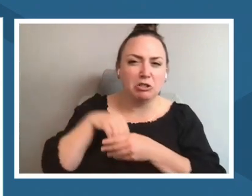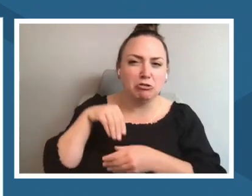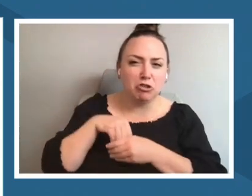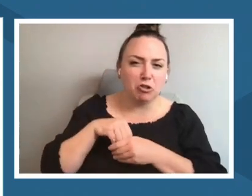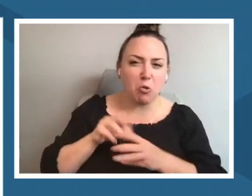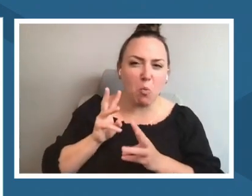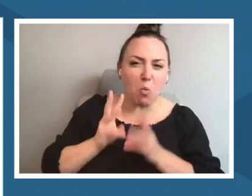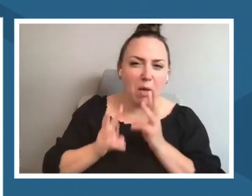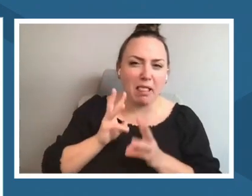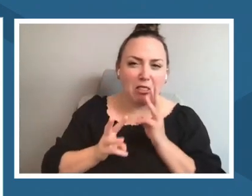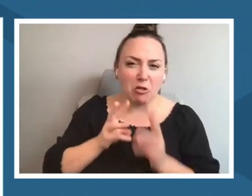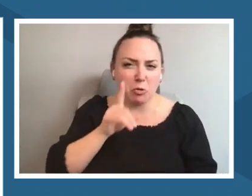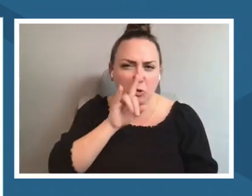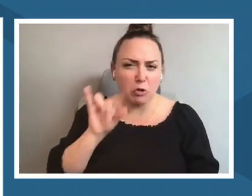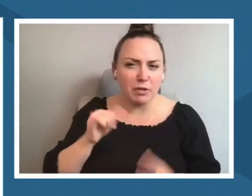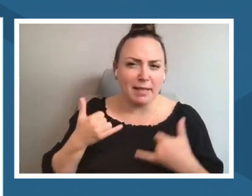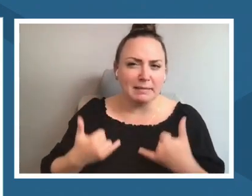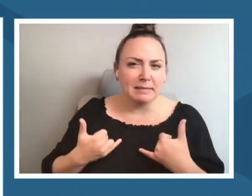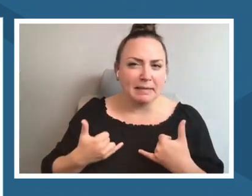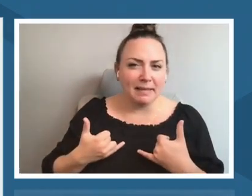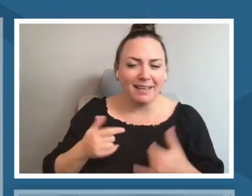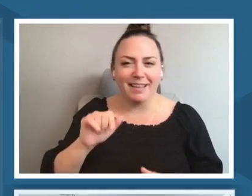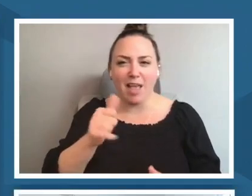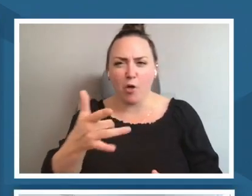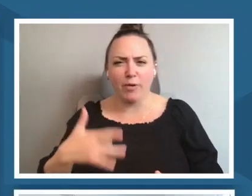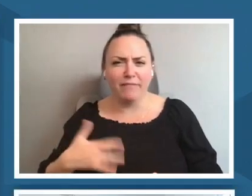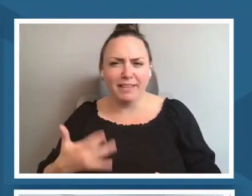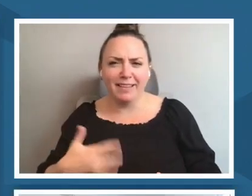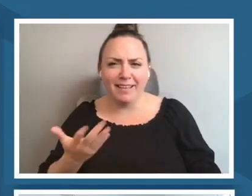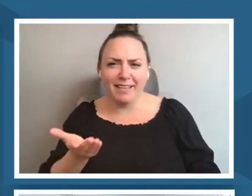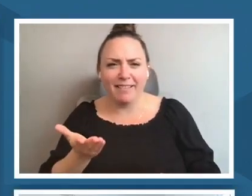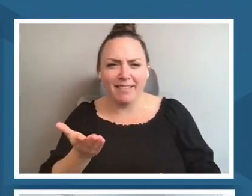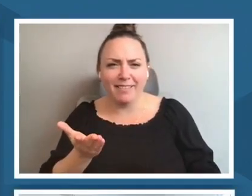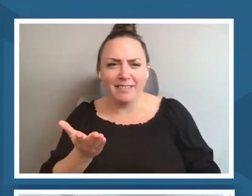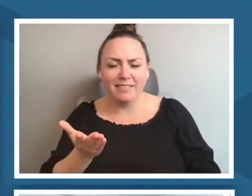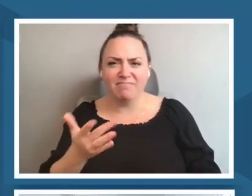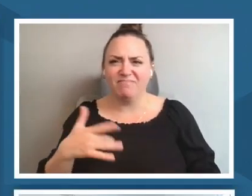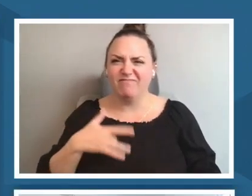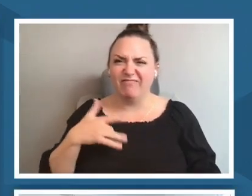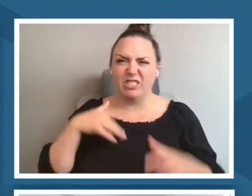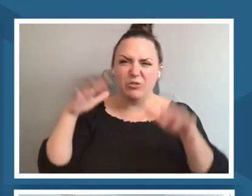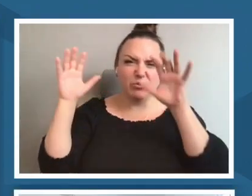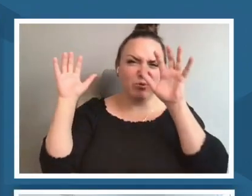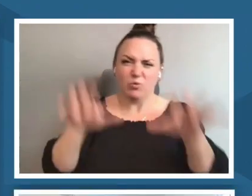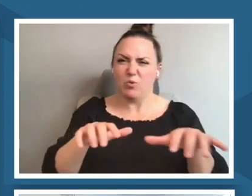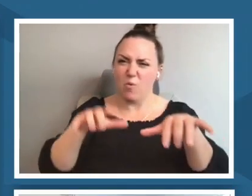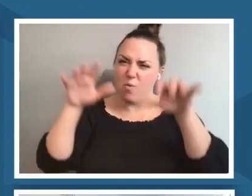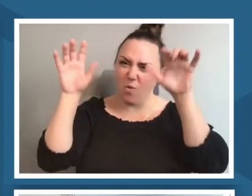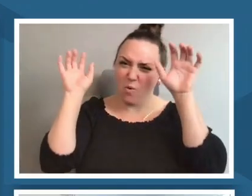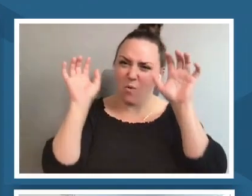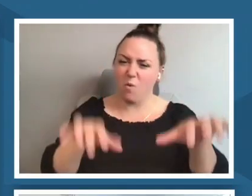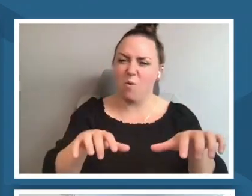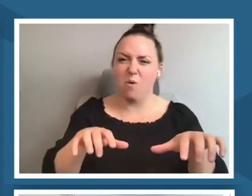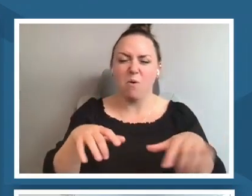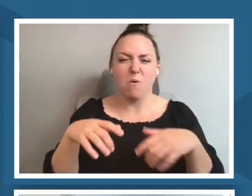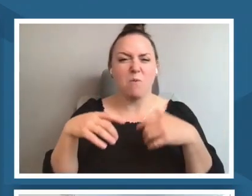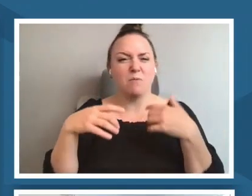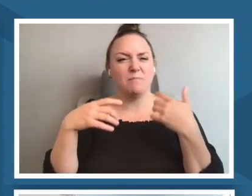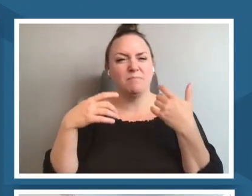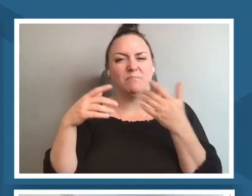how are you feeling is it a stormy day